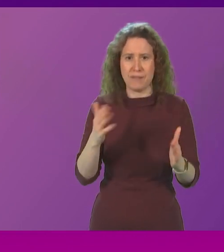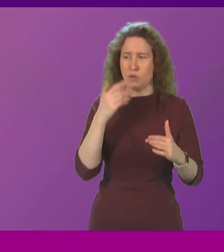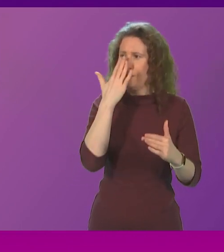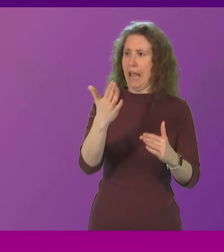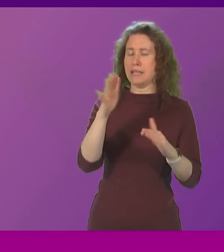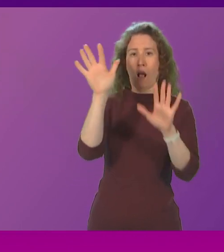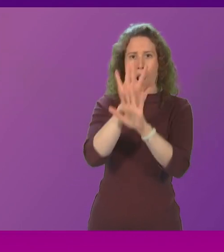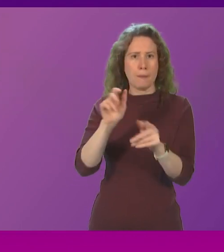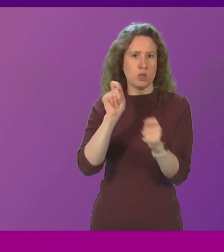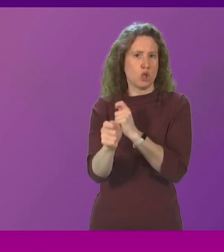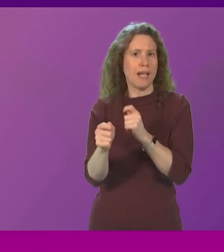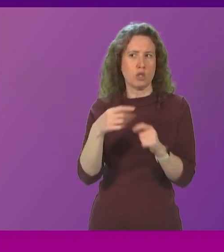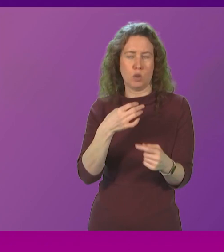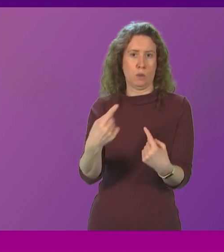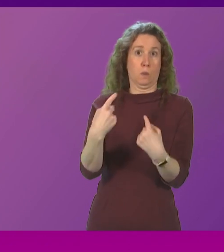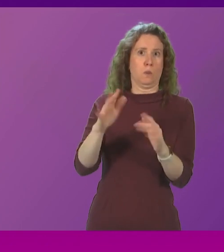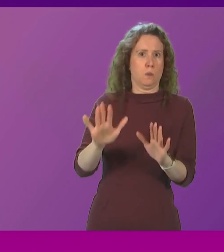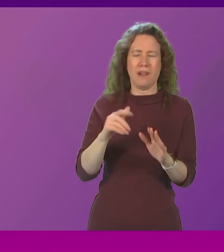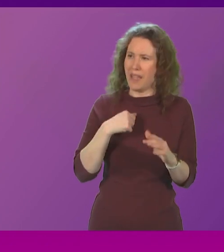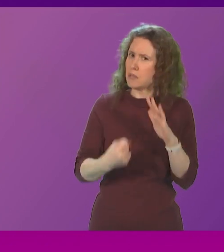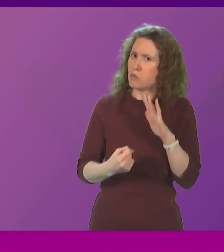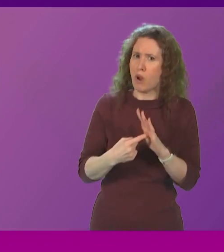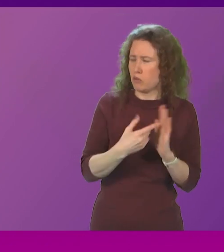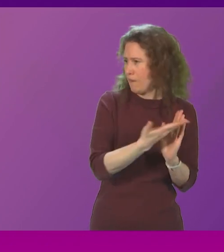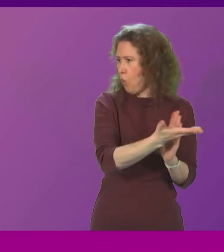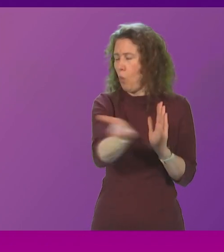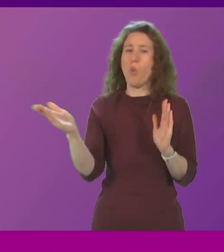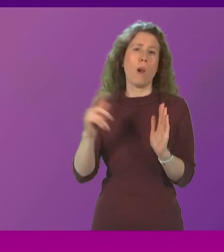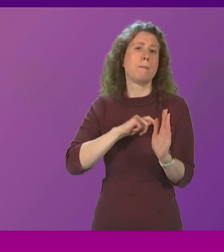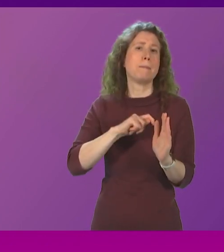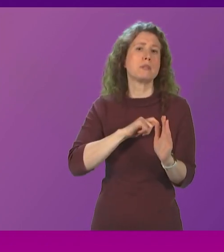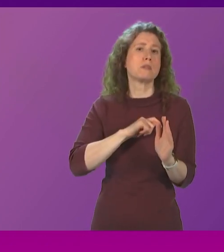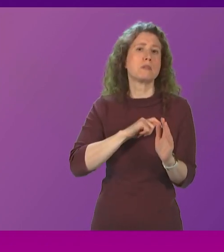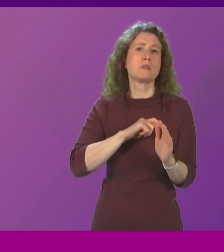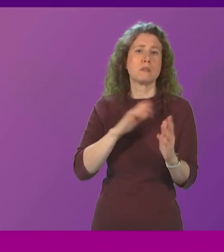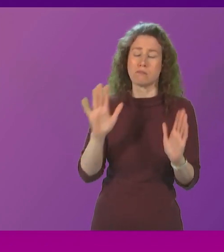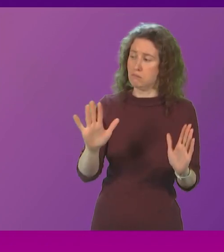It is a priority that will run across the work of all members of my Cabinet and my ministerial